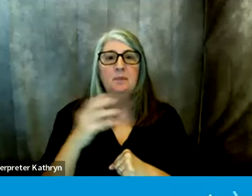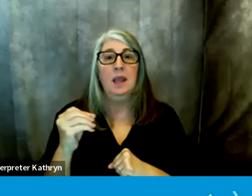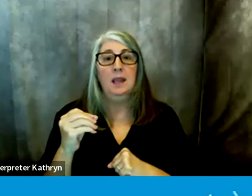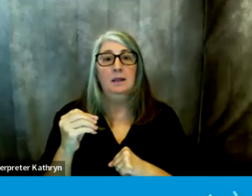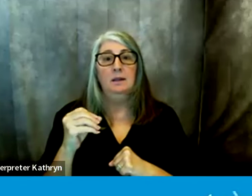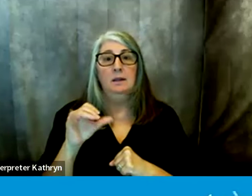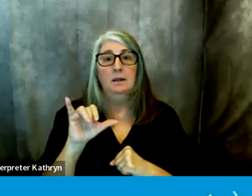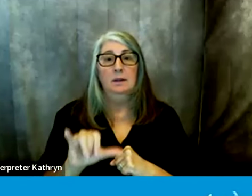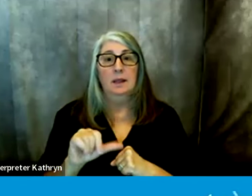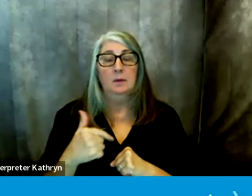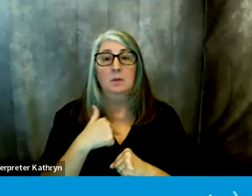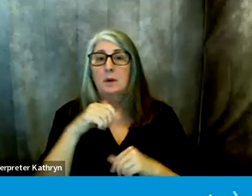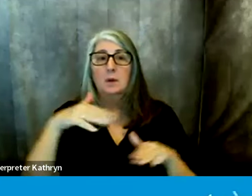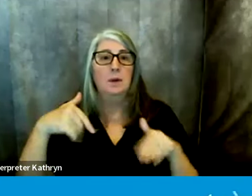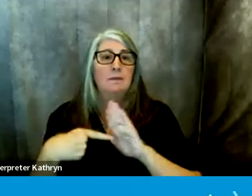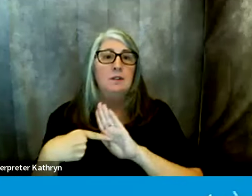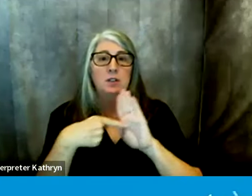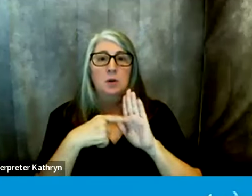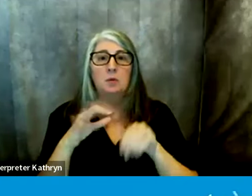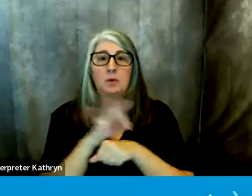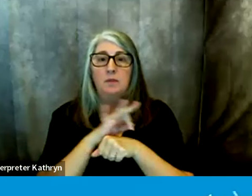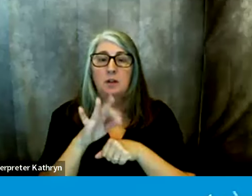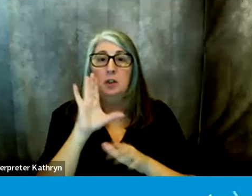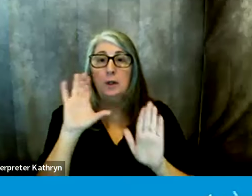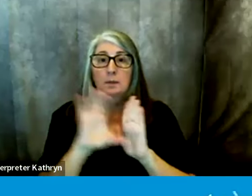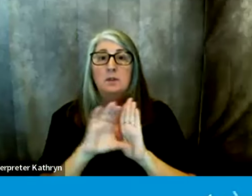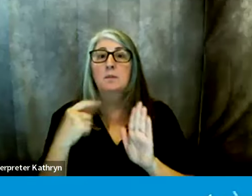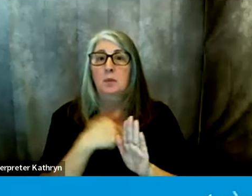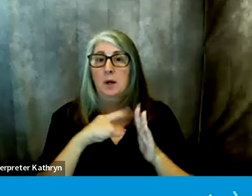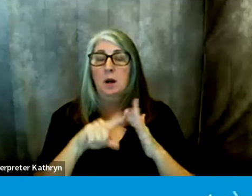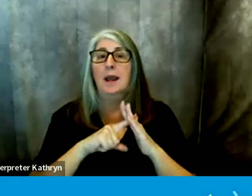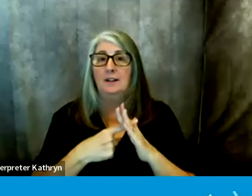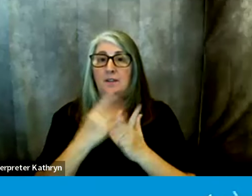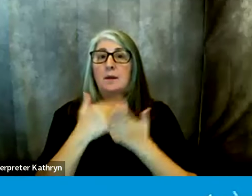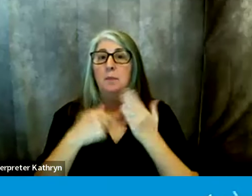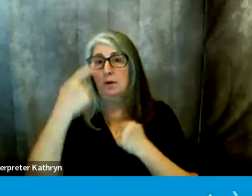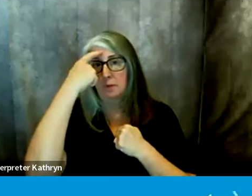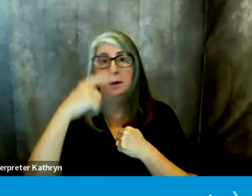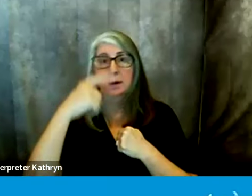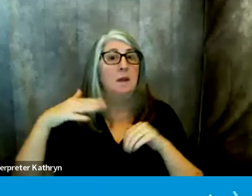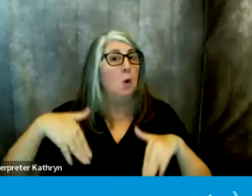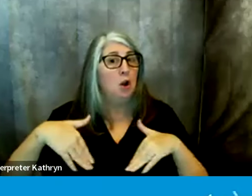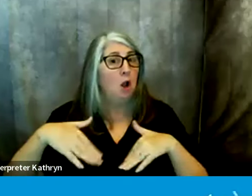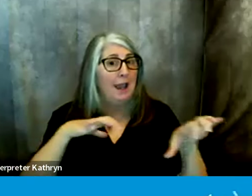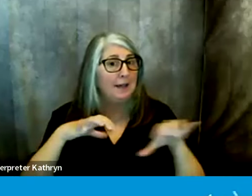we haven't shown this with functional neuroimaging, that we are activating parts of the brain that were inactive before when we’re inducing that neuroplasticity.